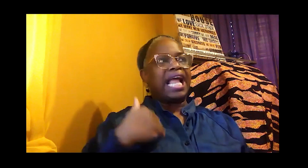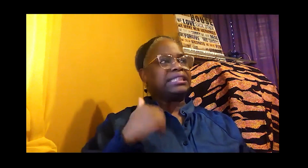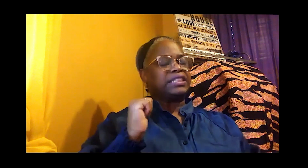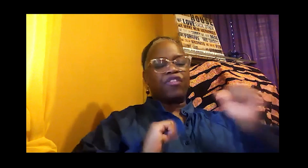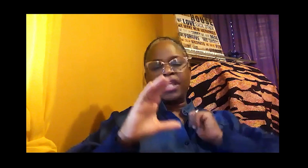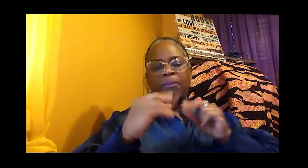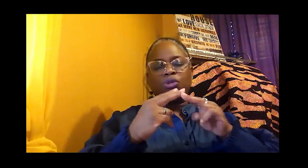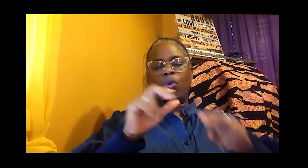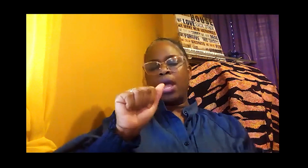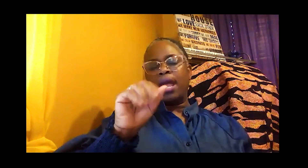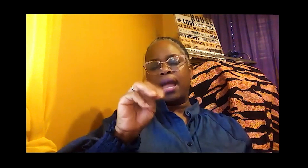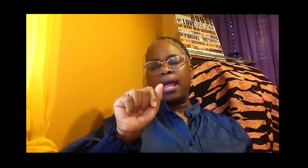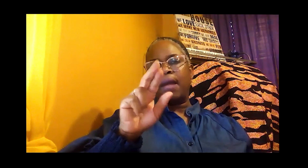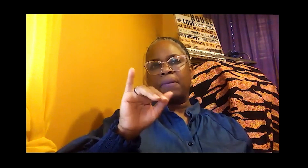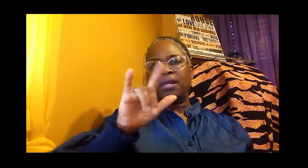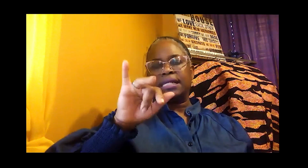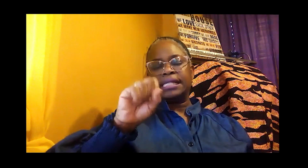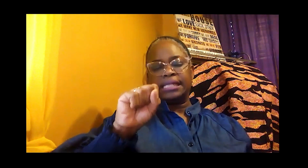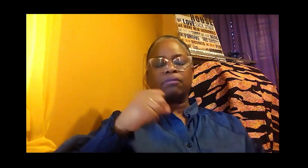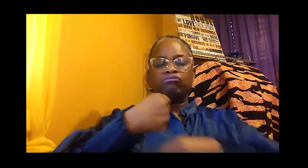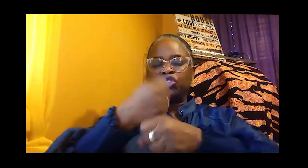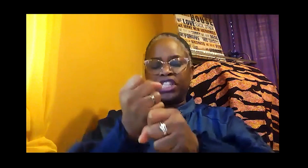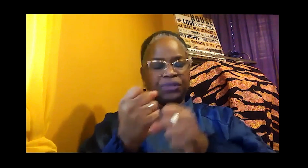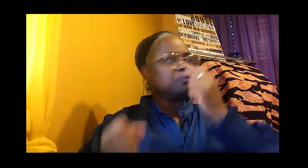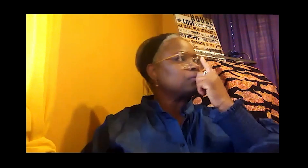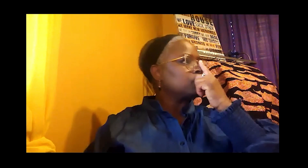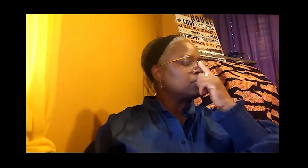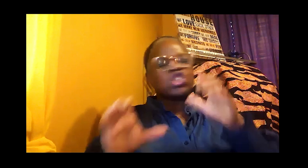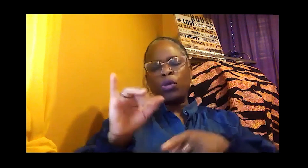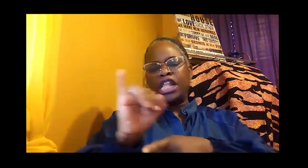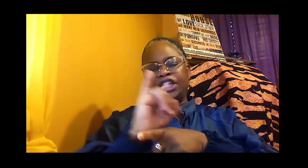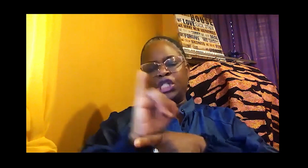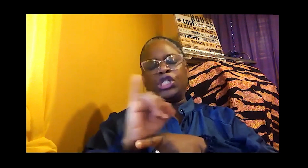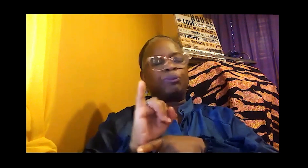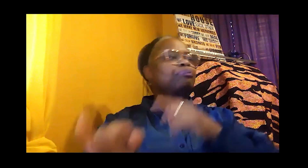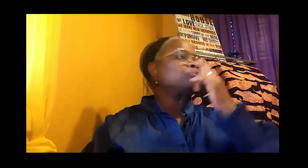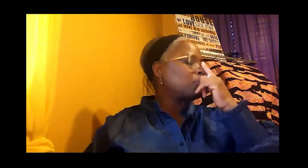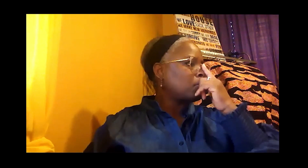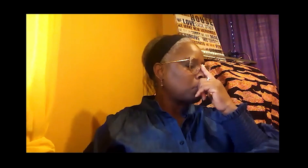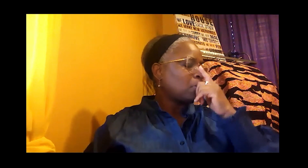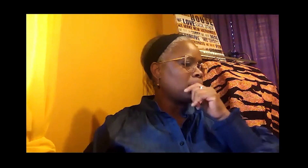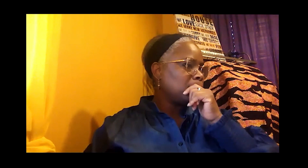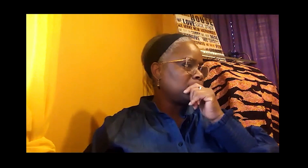theater company called Amaryllis Productions. They had an internship component at that time,